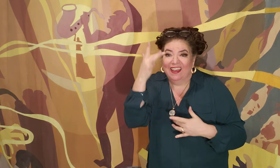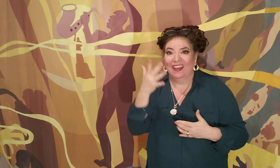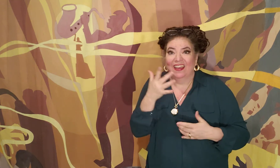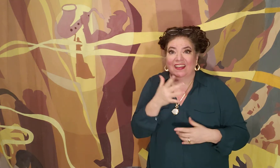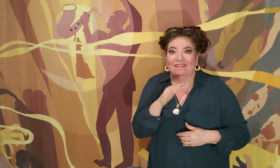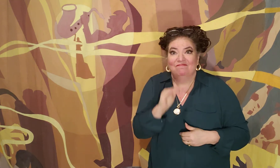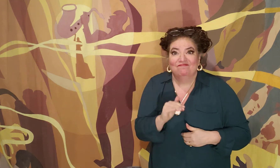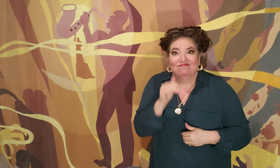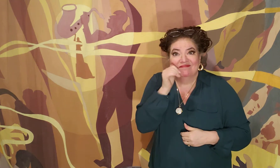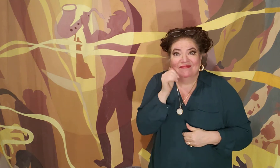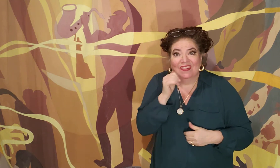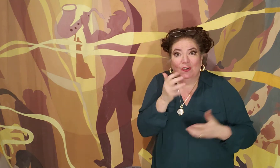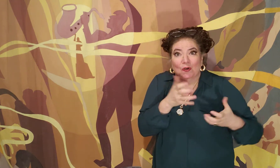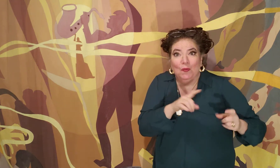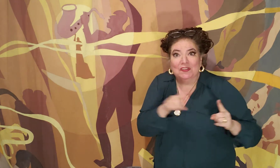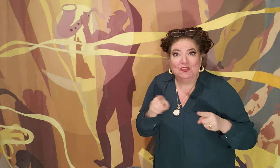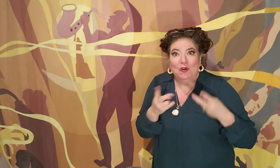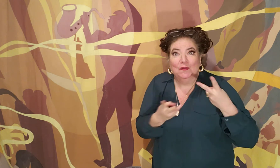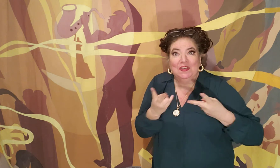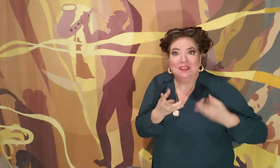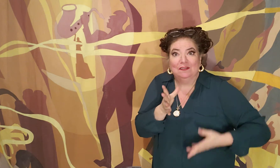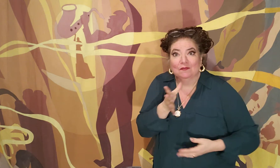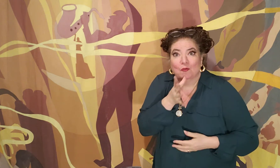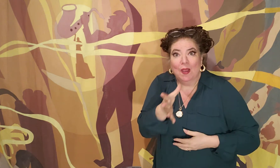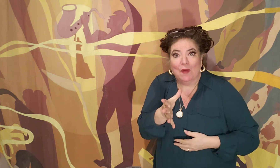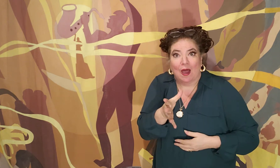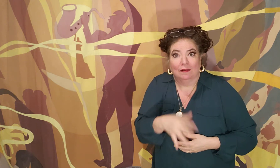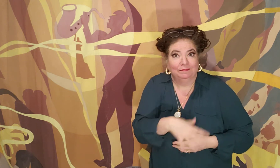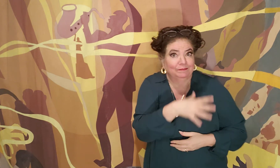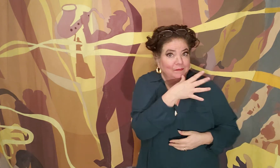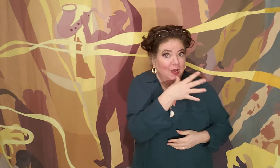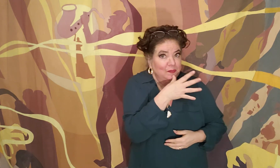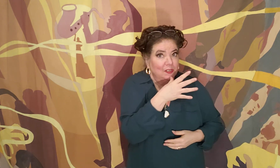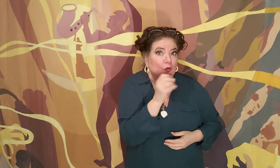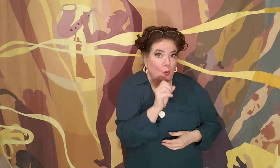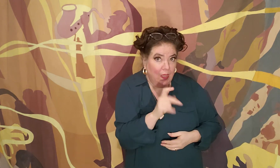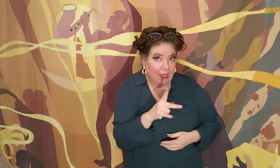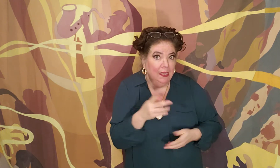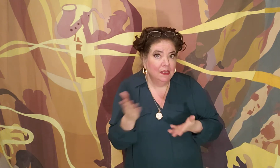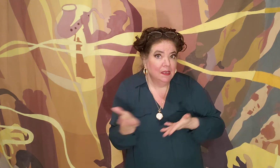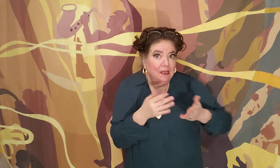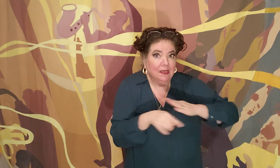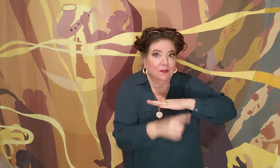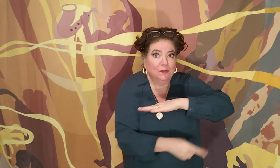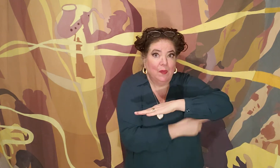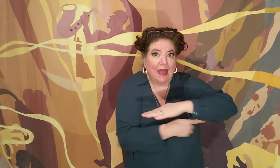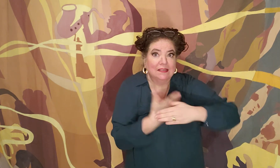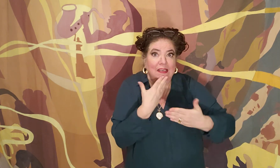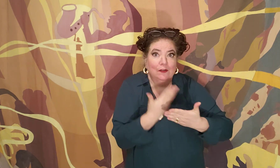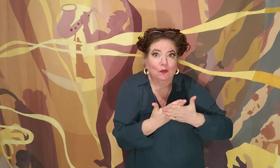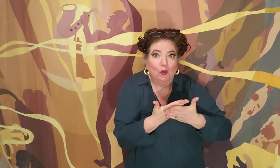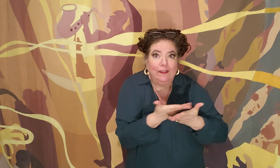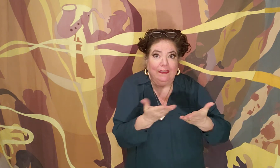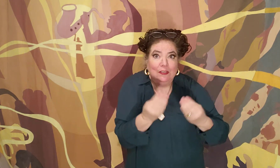and the little girl wants to go visit Grandma. Mom says, "Okay, here's a basket of good things